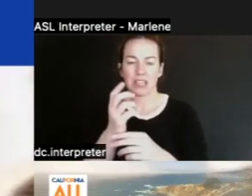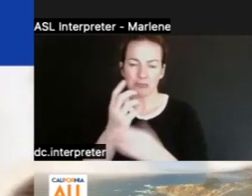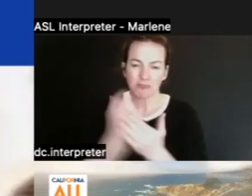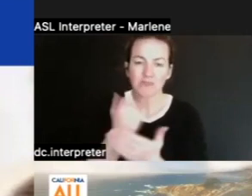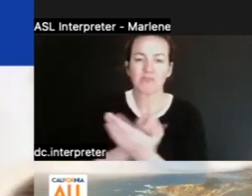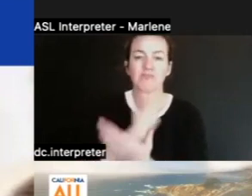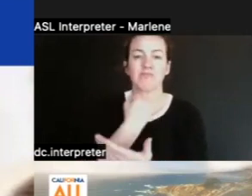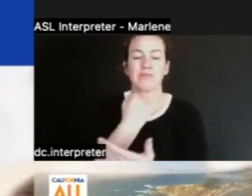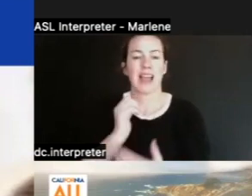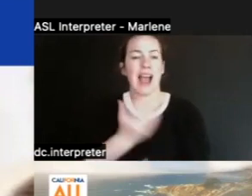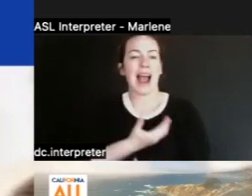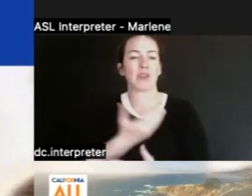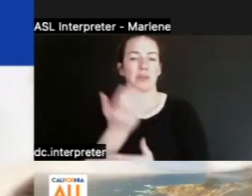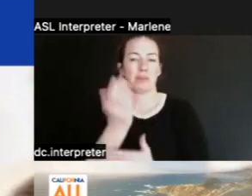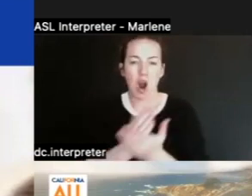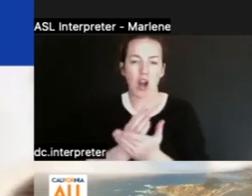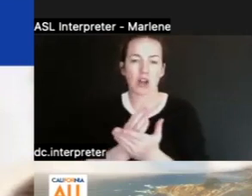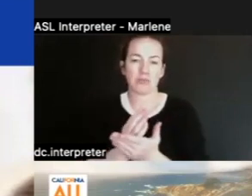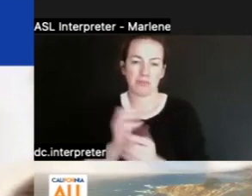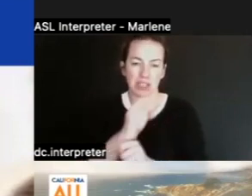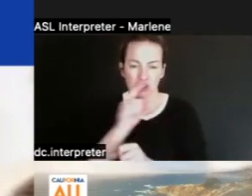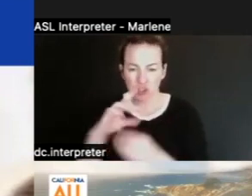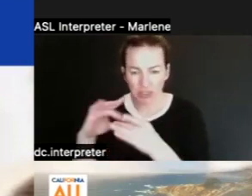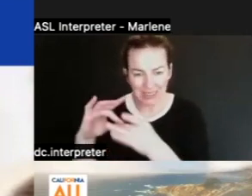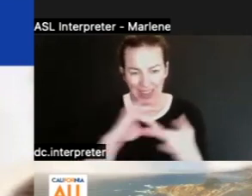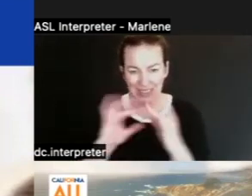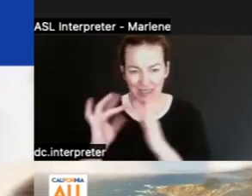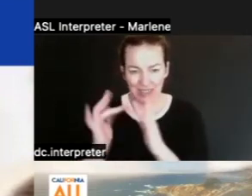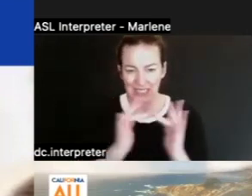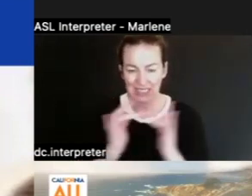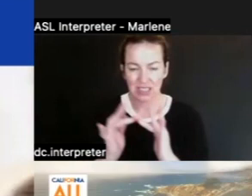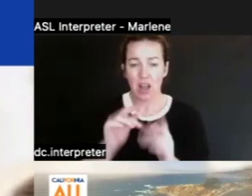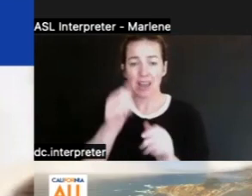doing our part to make sure there's connectivity. Because every one of our households, you know,